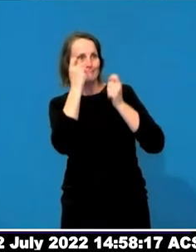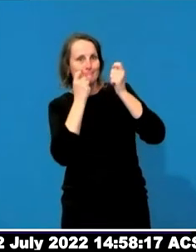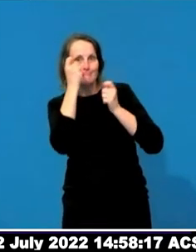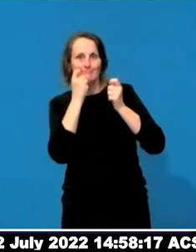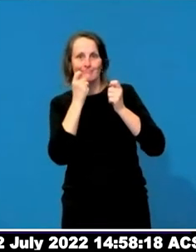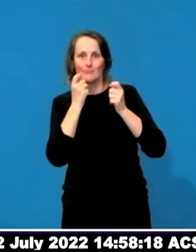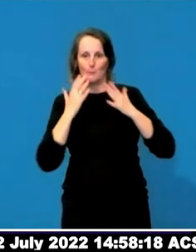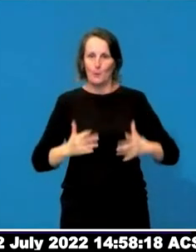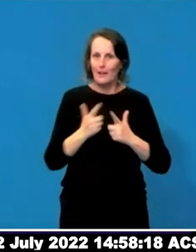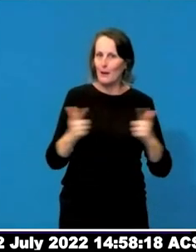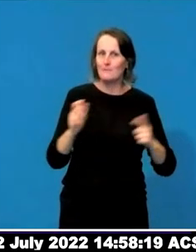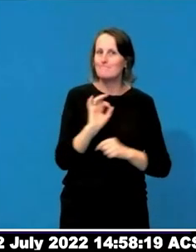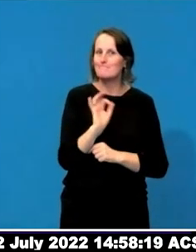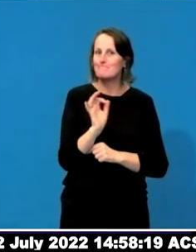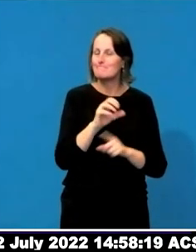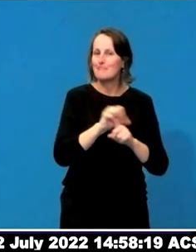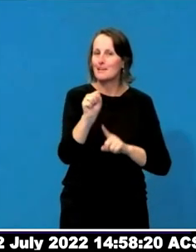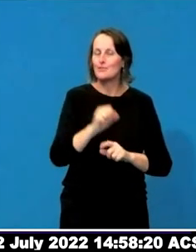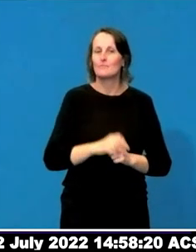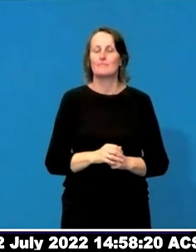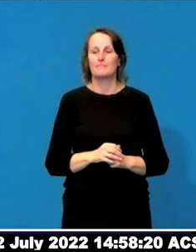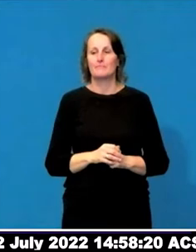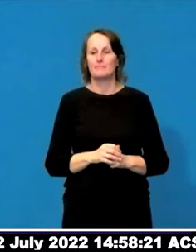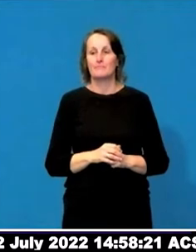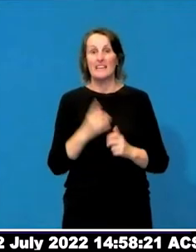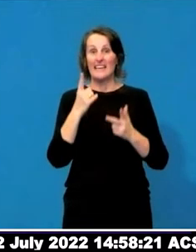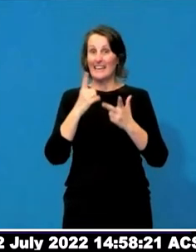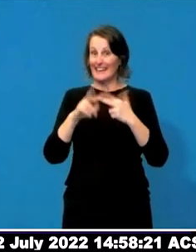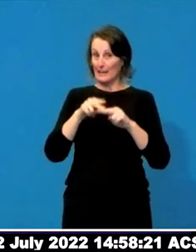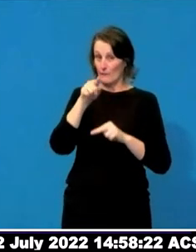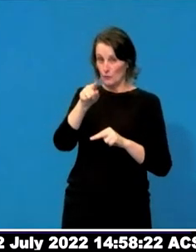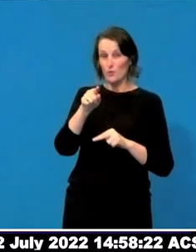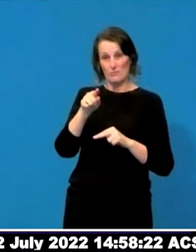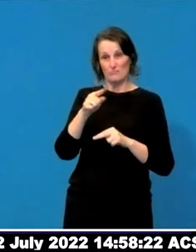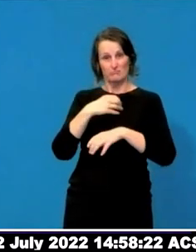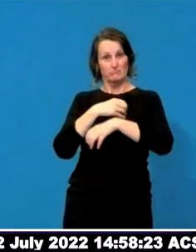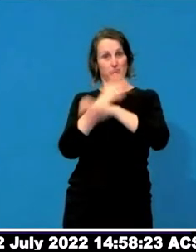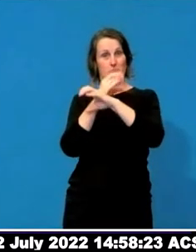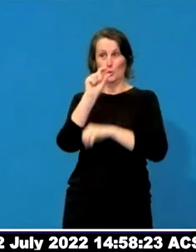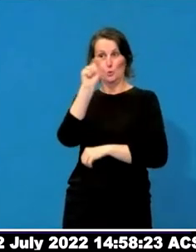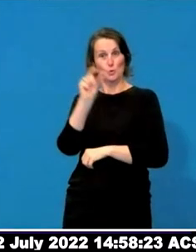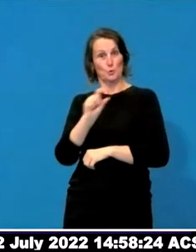What do you miss if you have to use a Zoom facility, as opposed to being there in person?